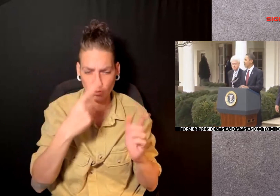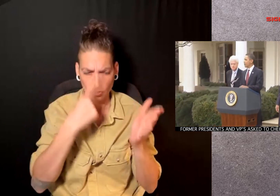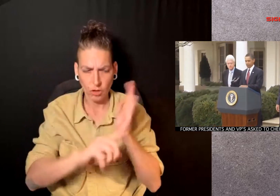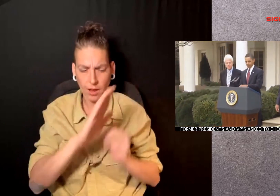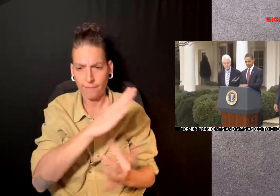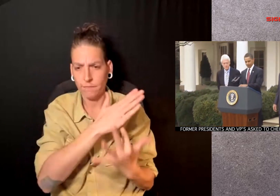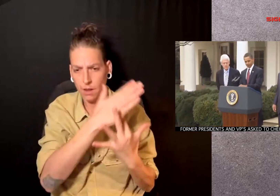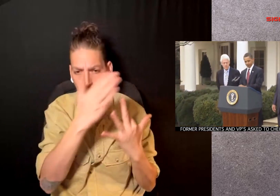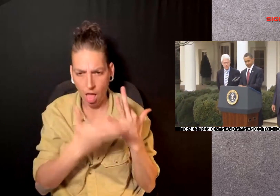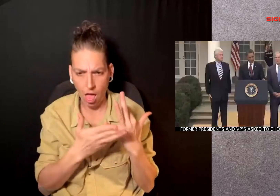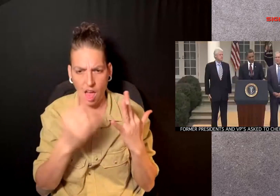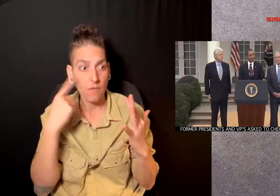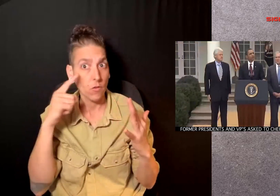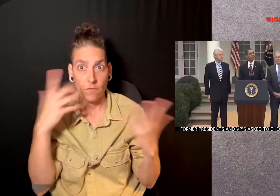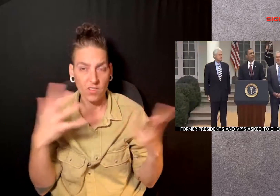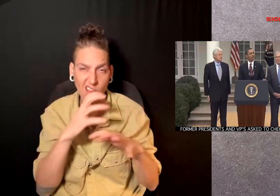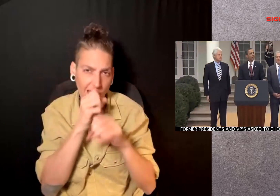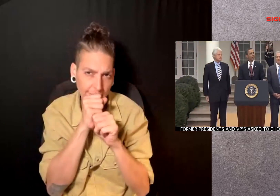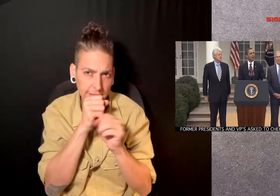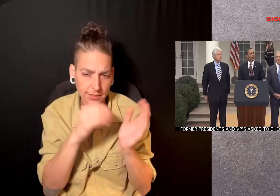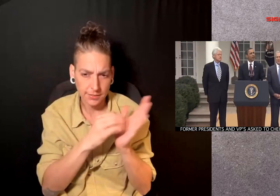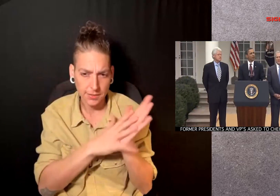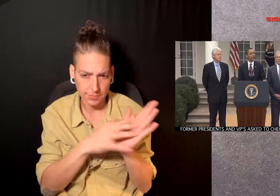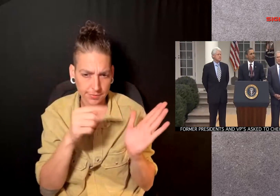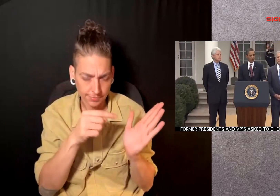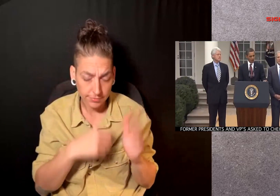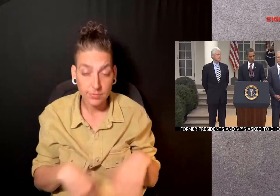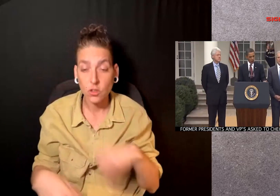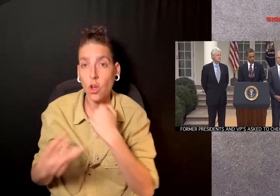to check their files for classified documents